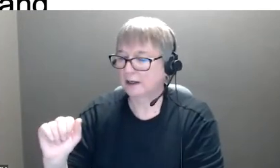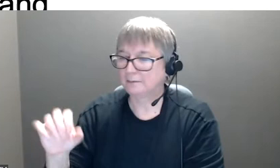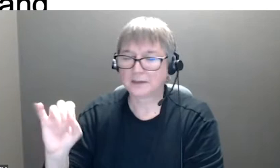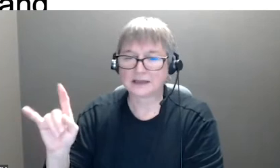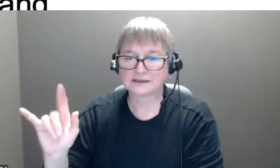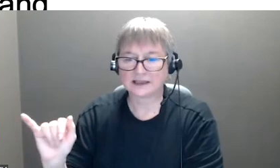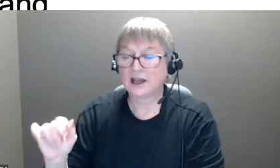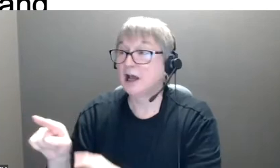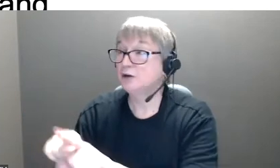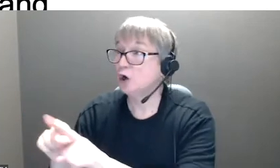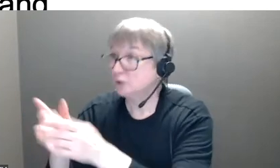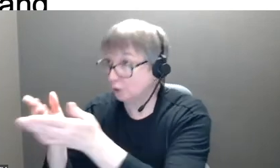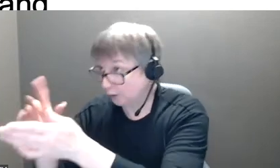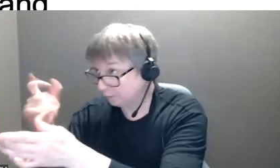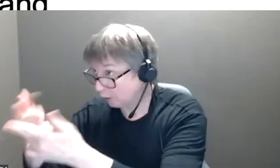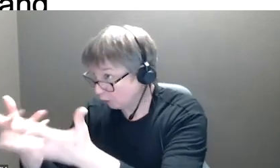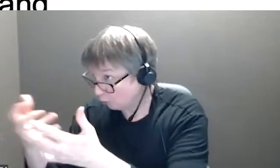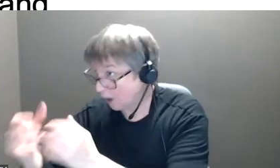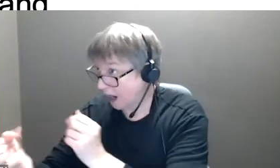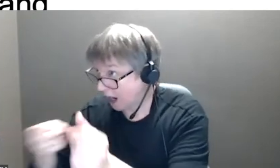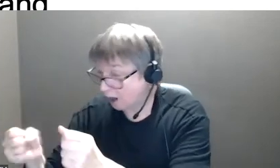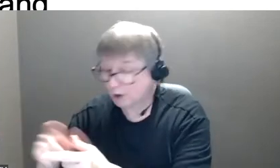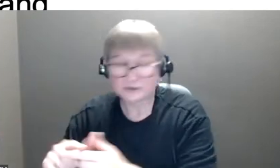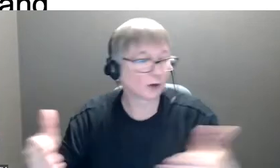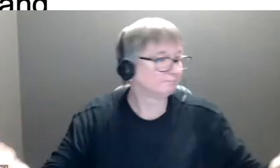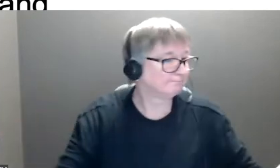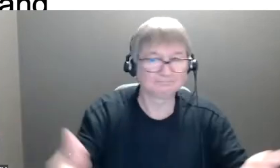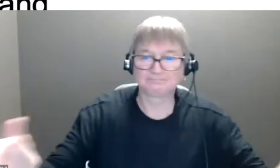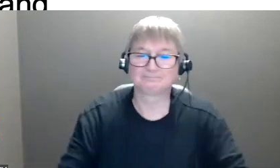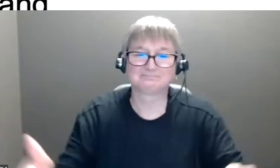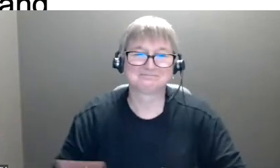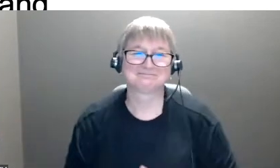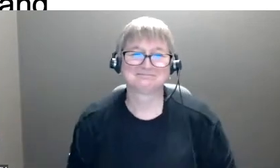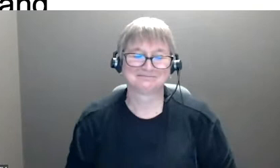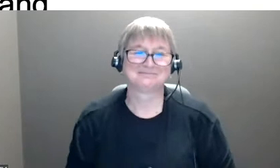So, the program examines results using a gender-based analysis lens, including